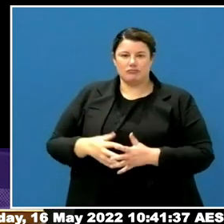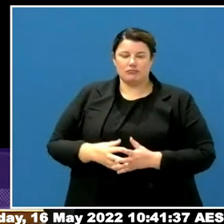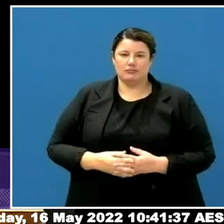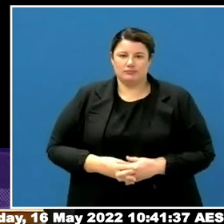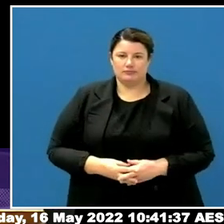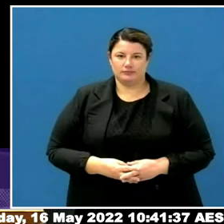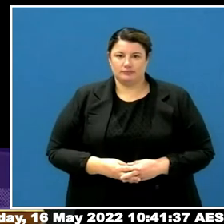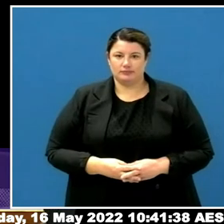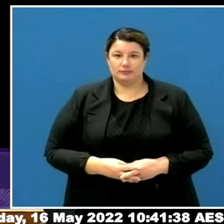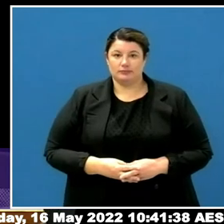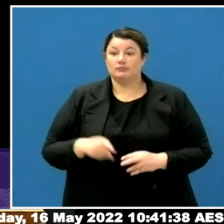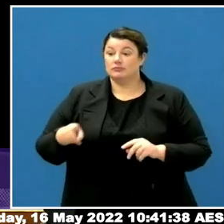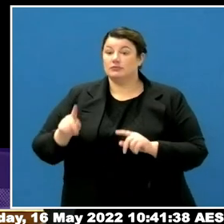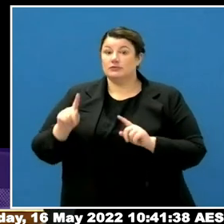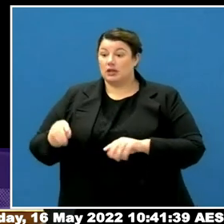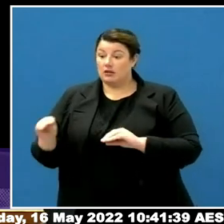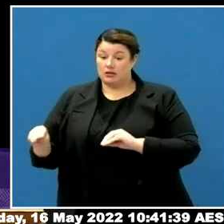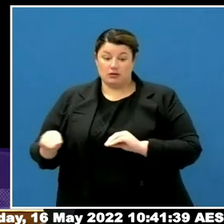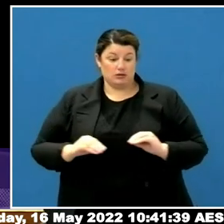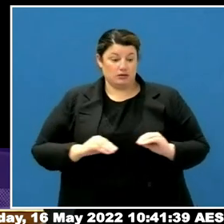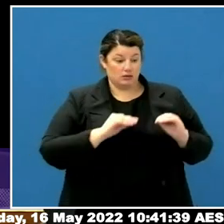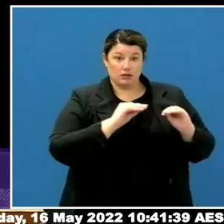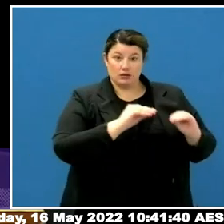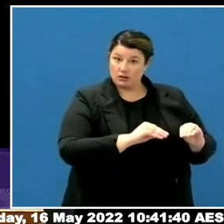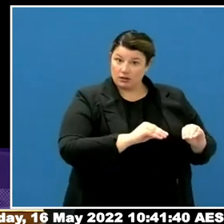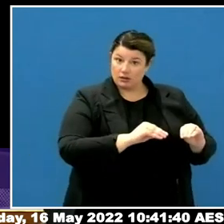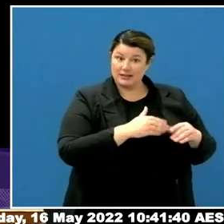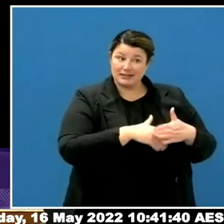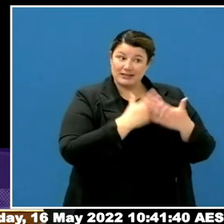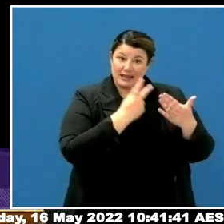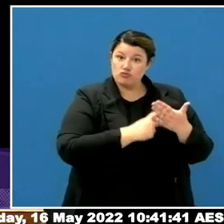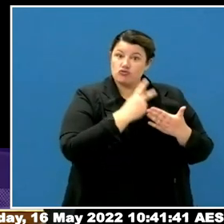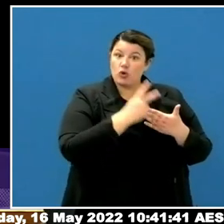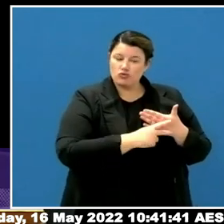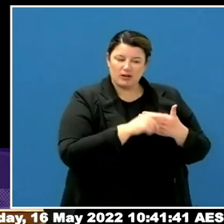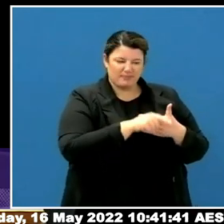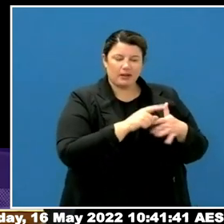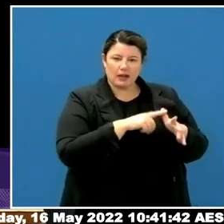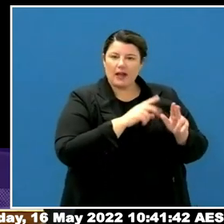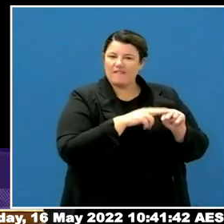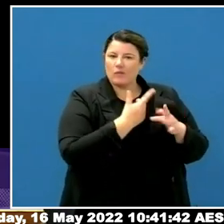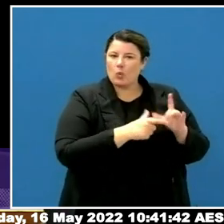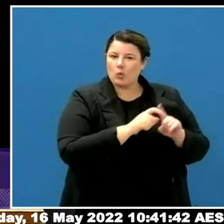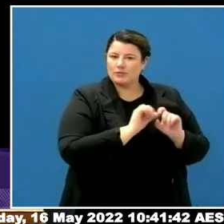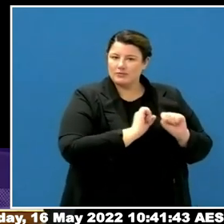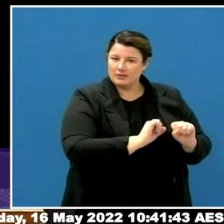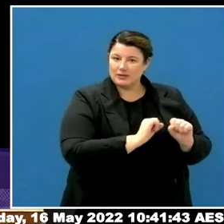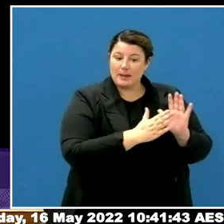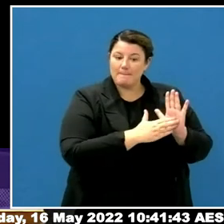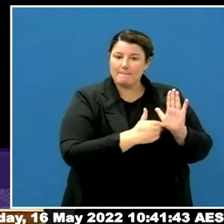Toby began transitioning to the day program offered by Afford in Mount Druitt in October